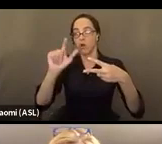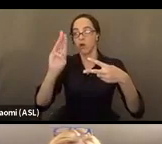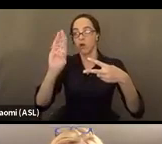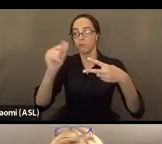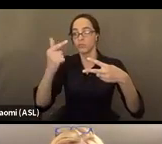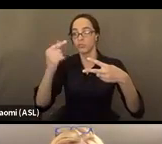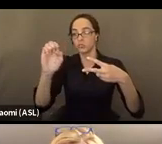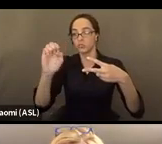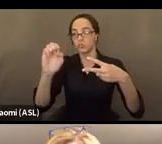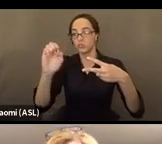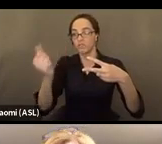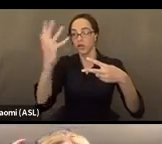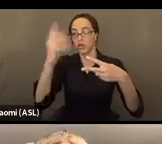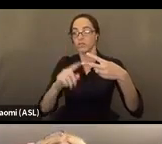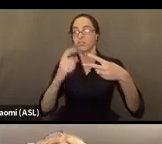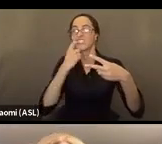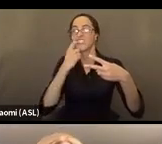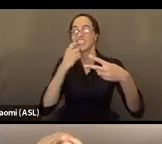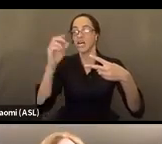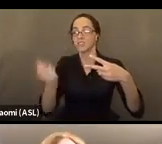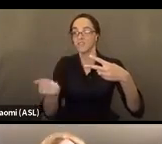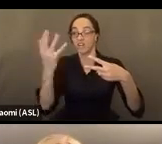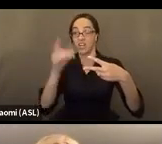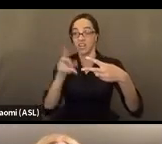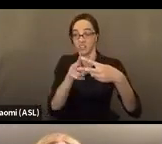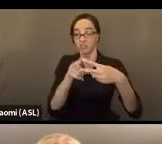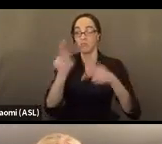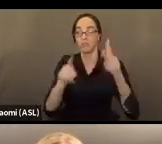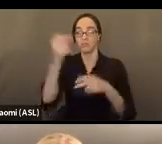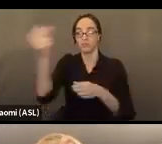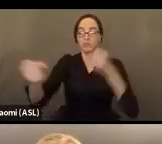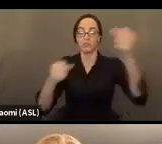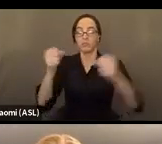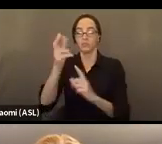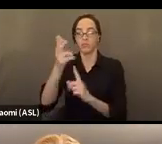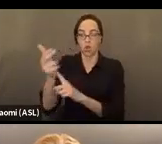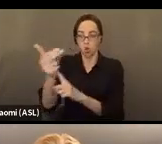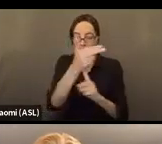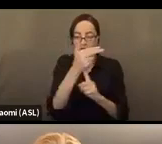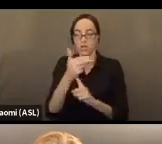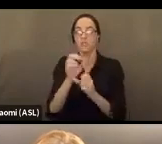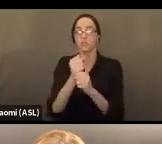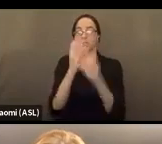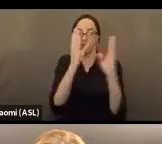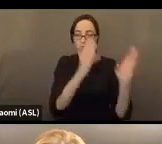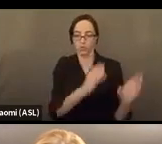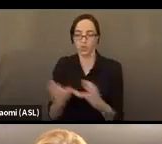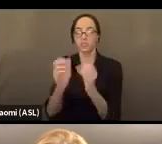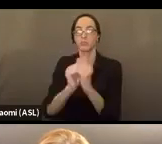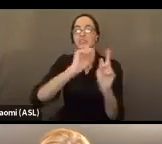and arrangements were made with different organizations to to get meals delivered to you